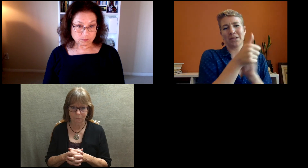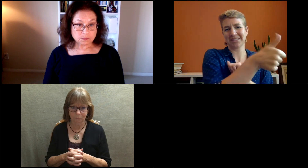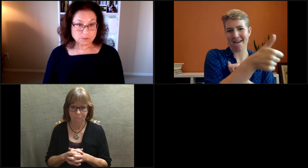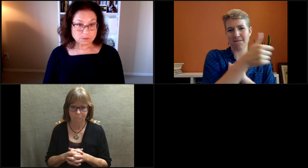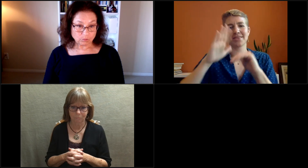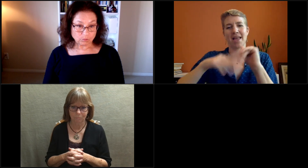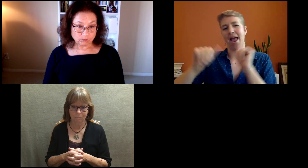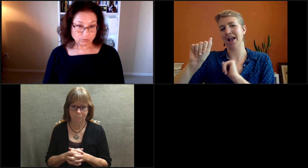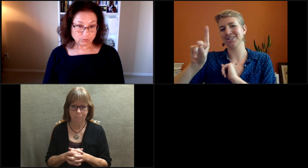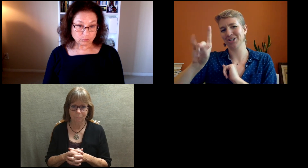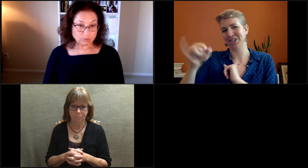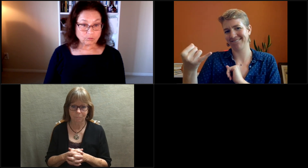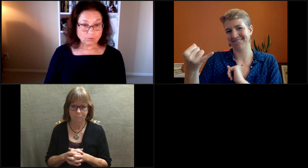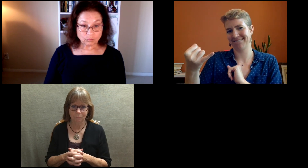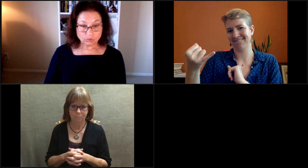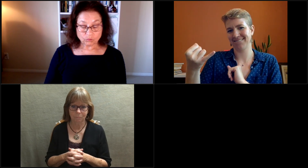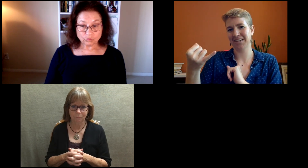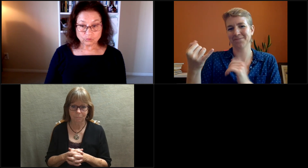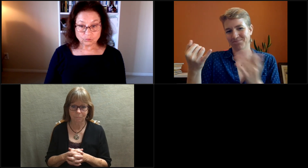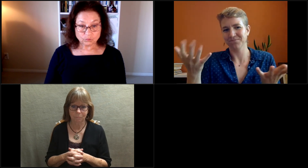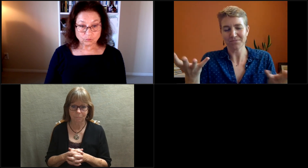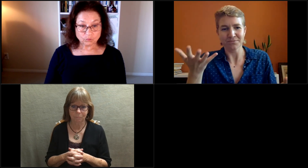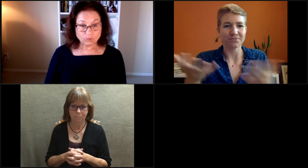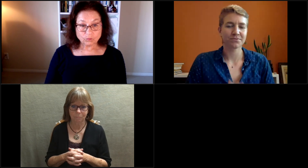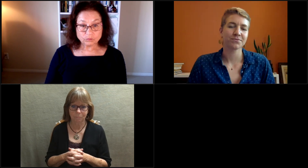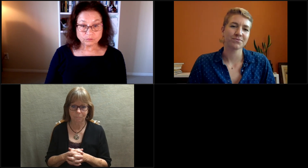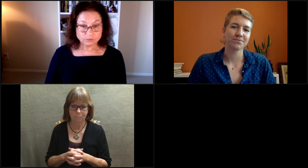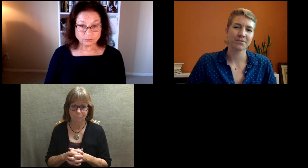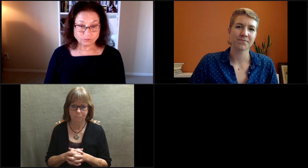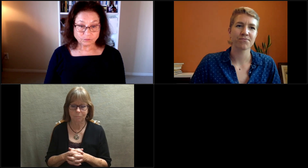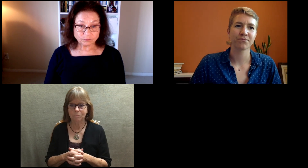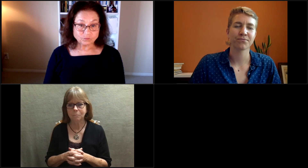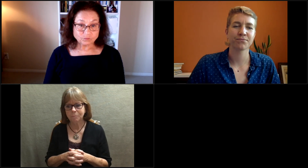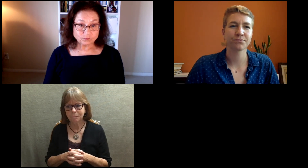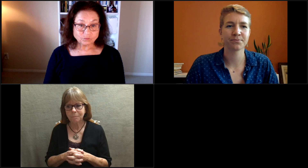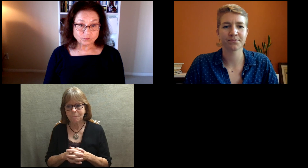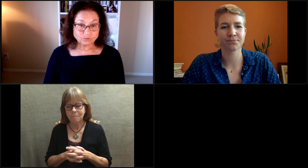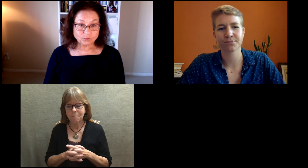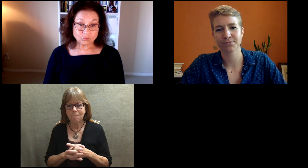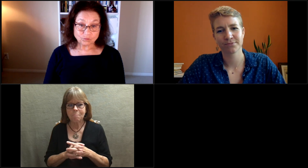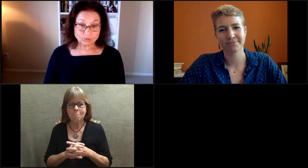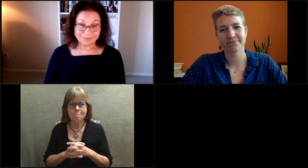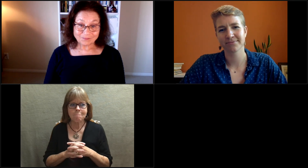We see nouns more often with the sign SELF than we see adjectives.